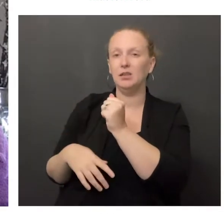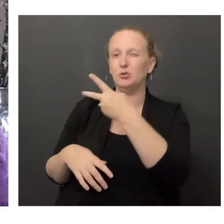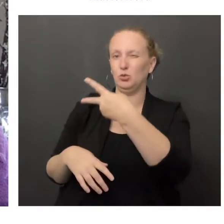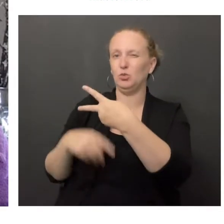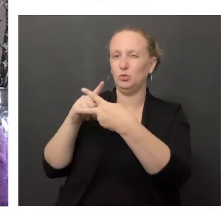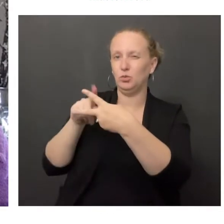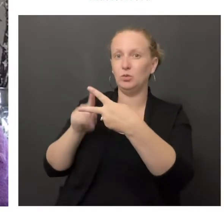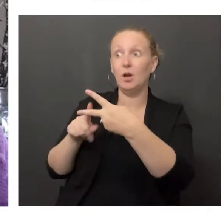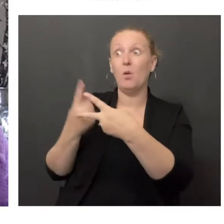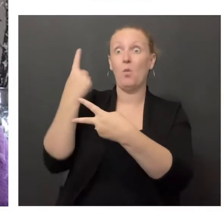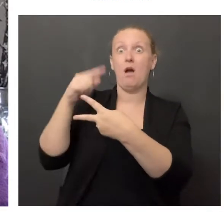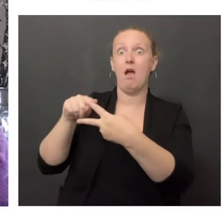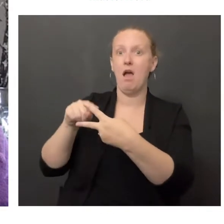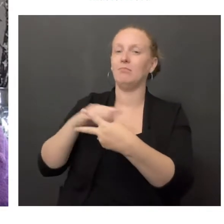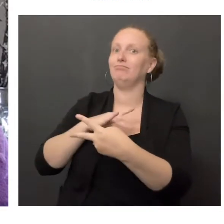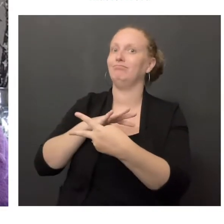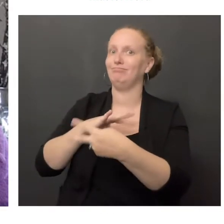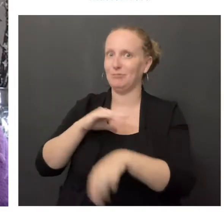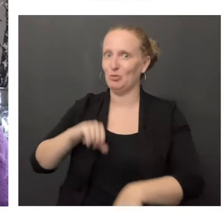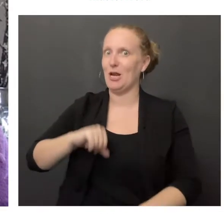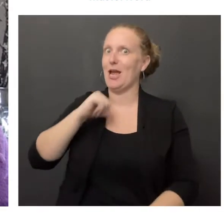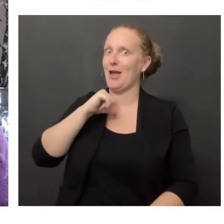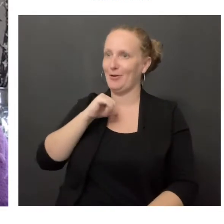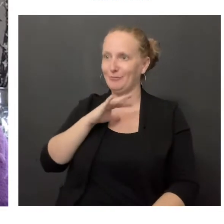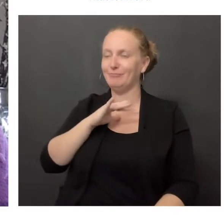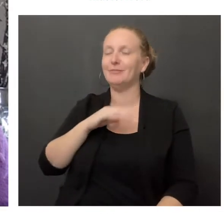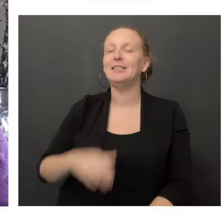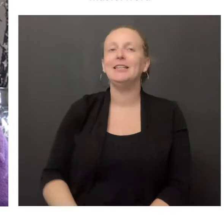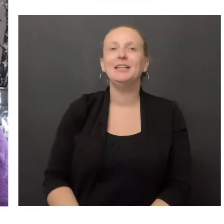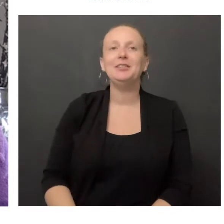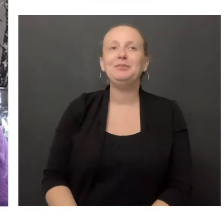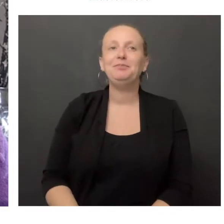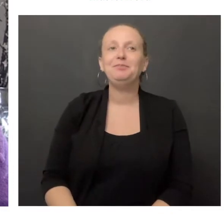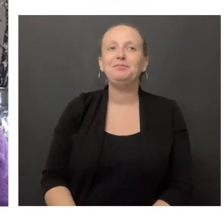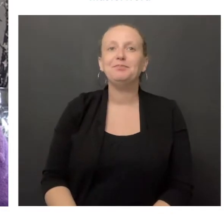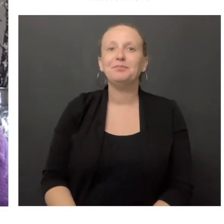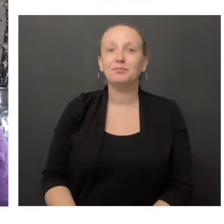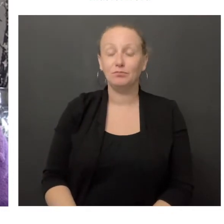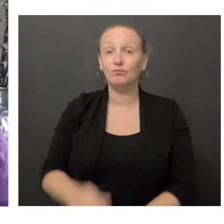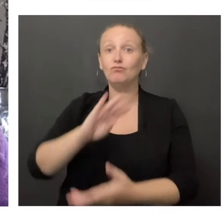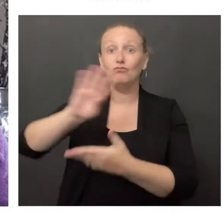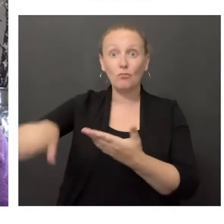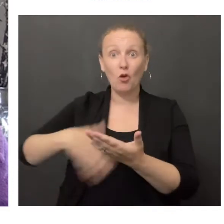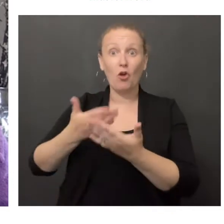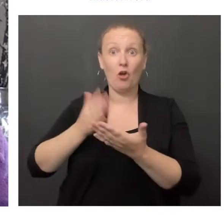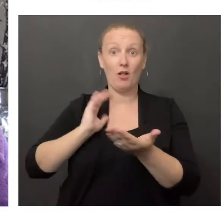that we were able to do is that we have a lot of our, all of our nurses in our in patient units